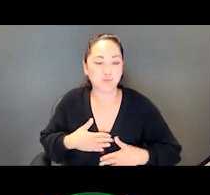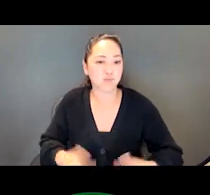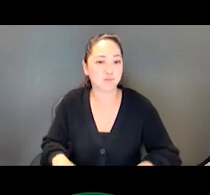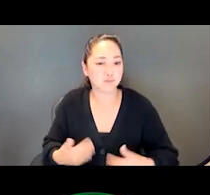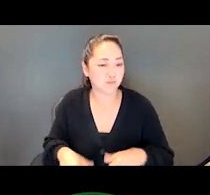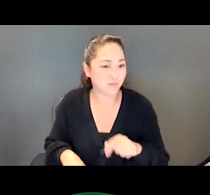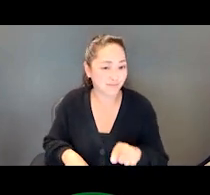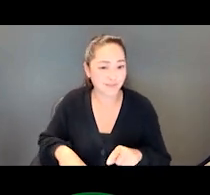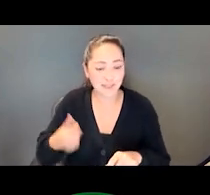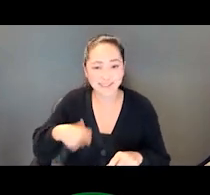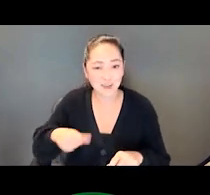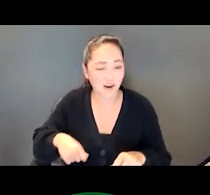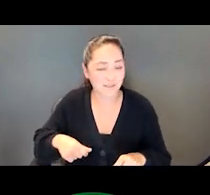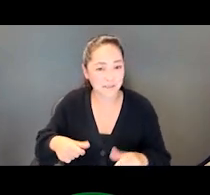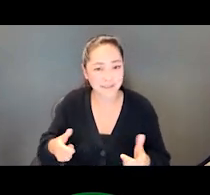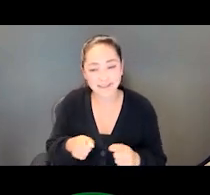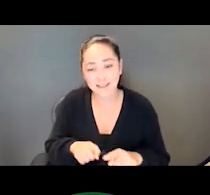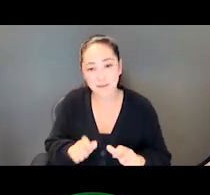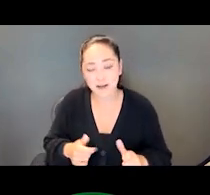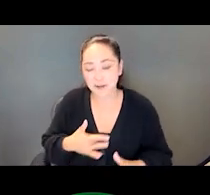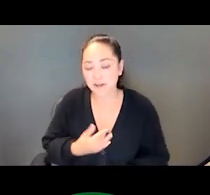I was really reflecting a lot about that as I listened to different speakers. We heard